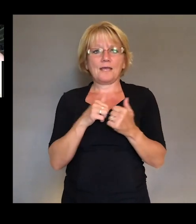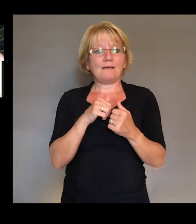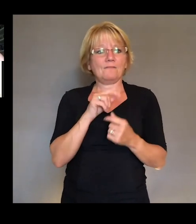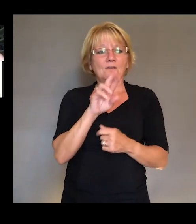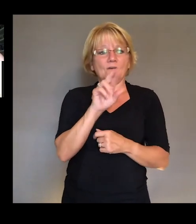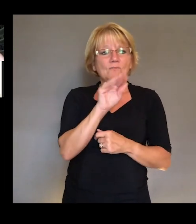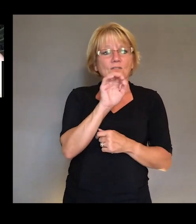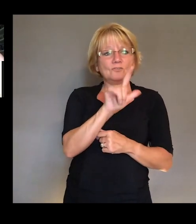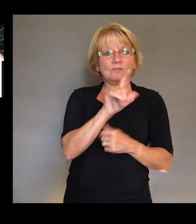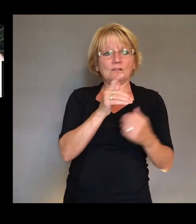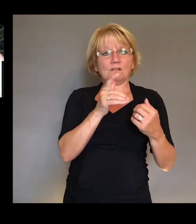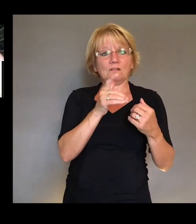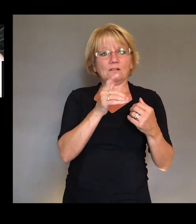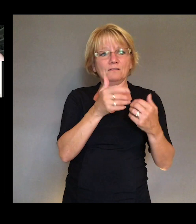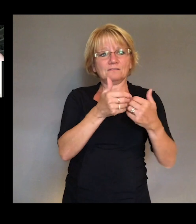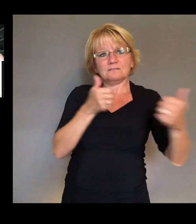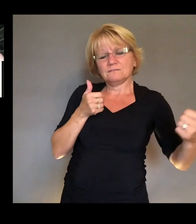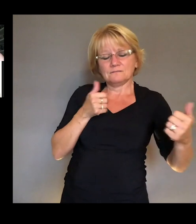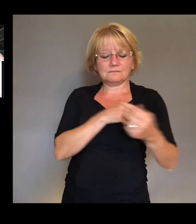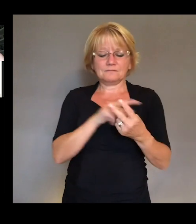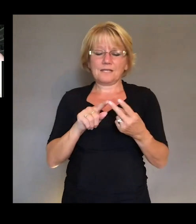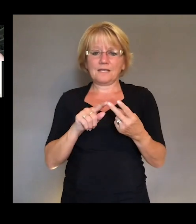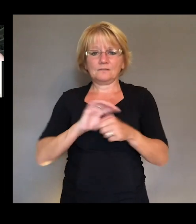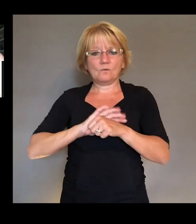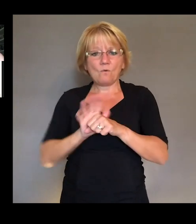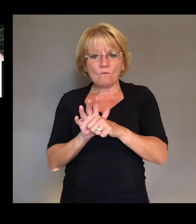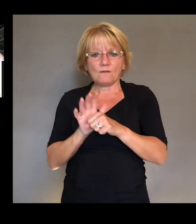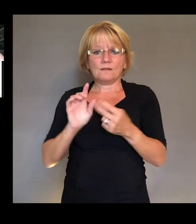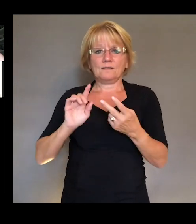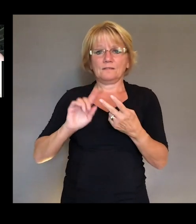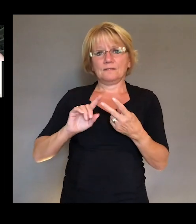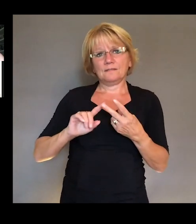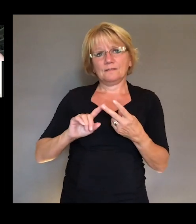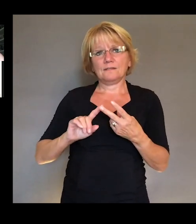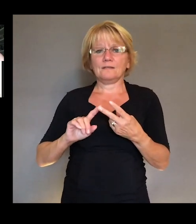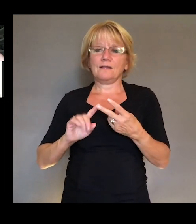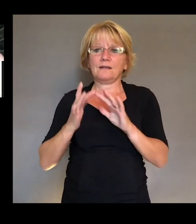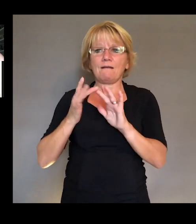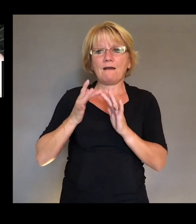So you have the racial divide that's going on and you also have COVID and have online or remote learning.